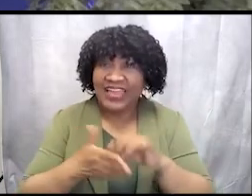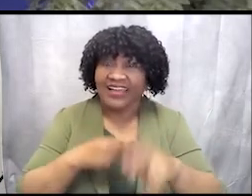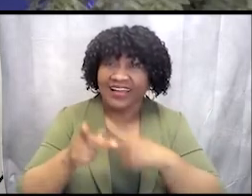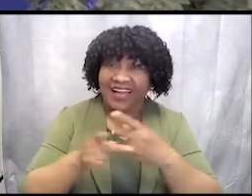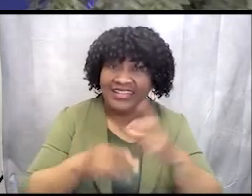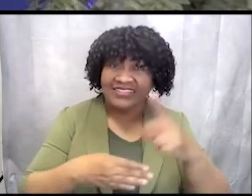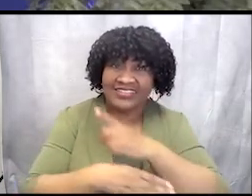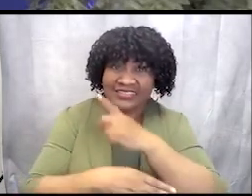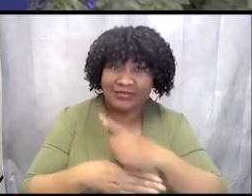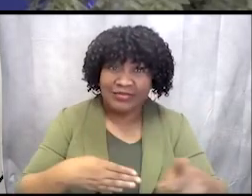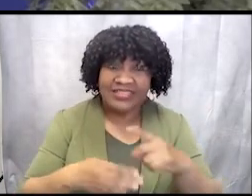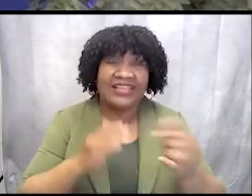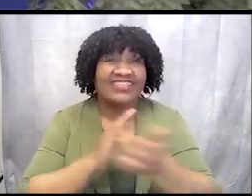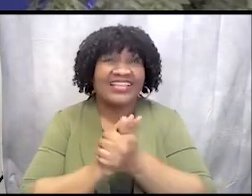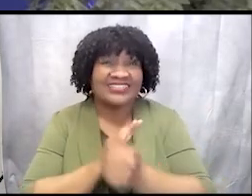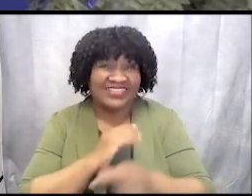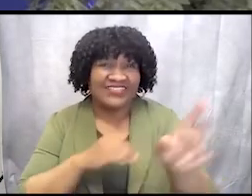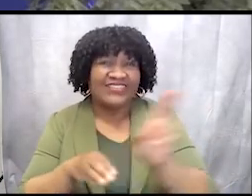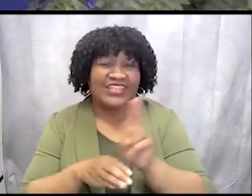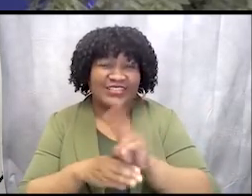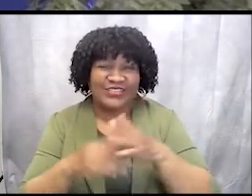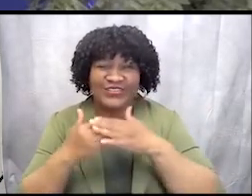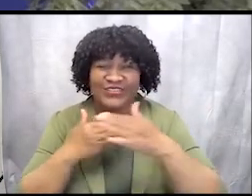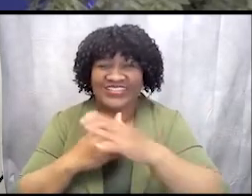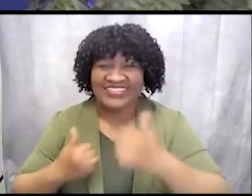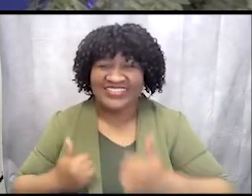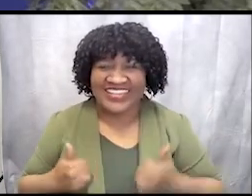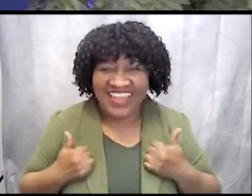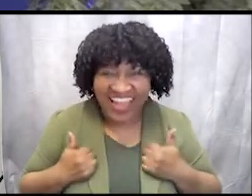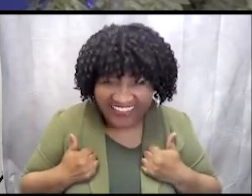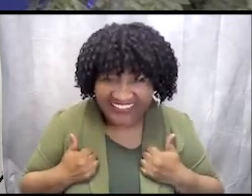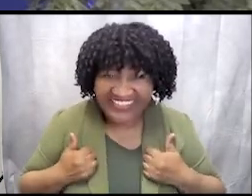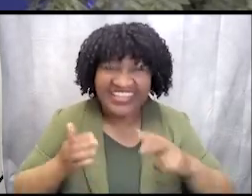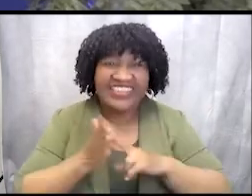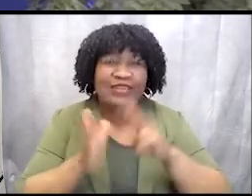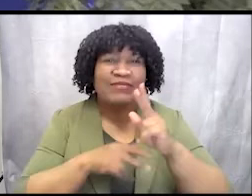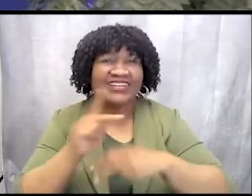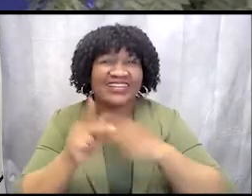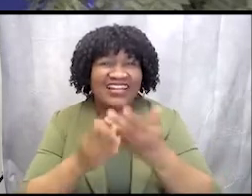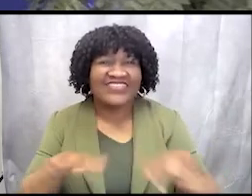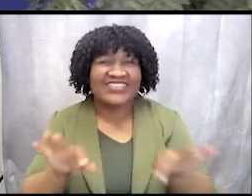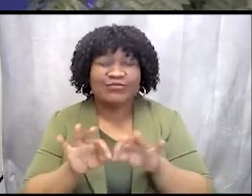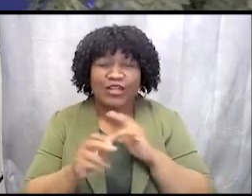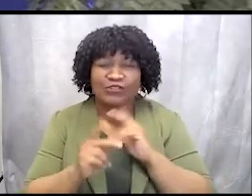it's a skill that they can take with them for the rest of their life. Those are the kinds of things that I'm trying to figure out